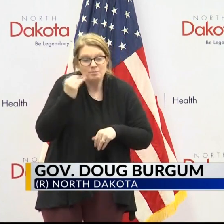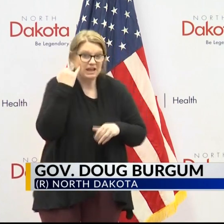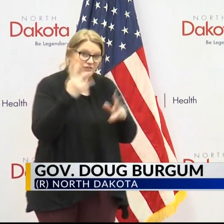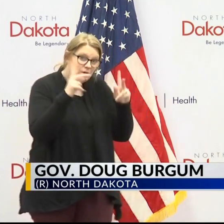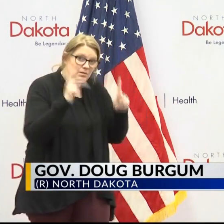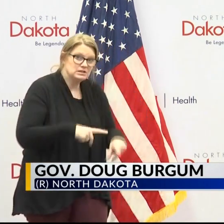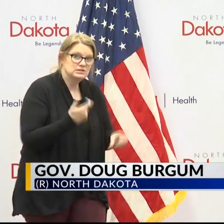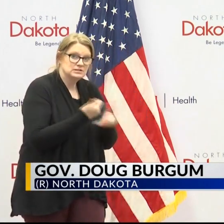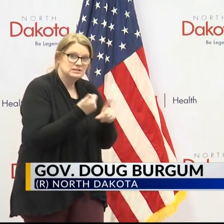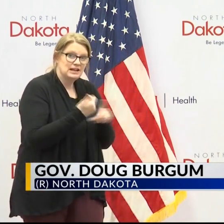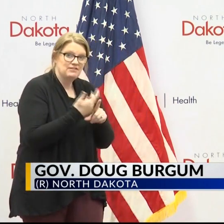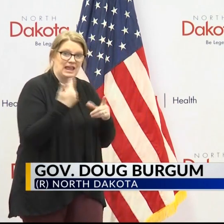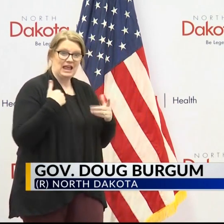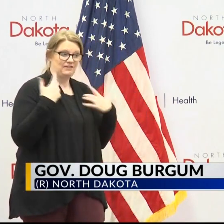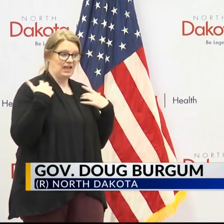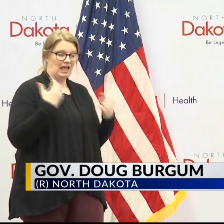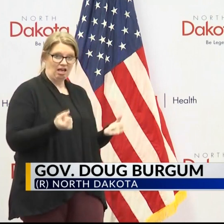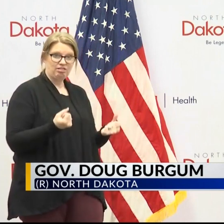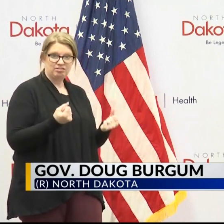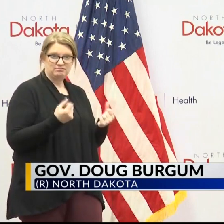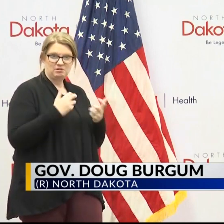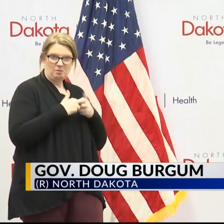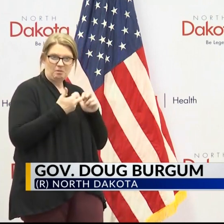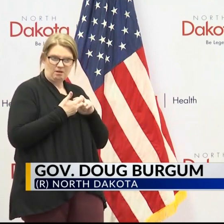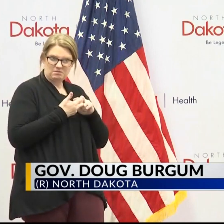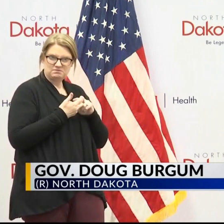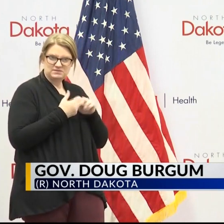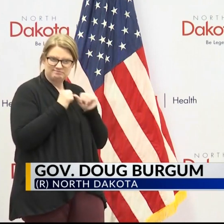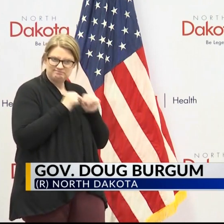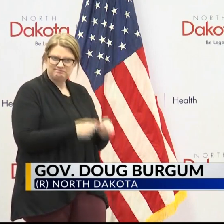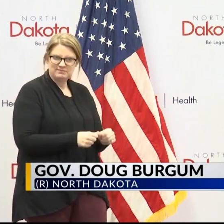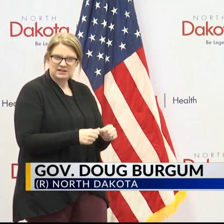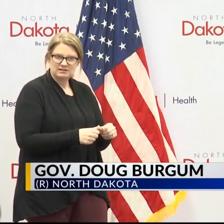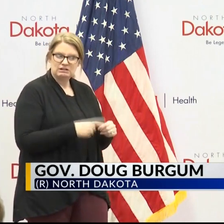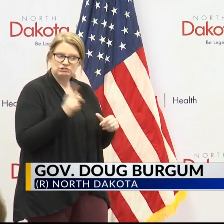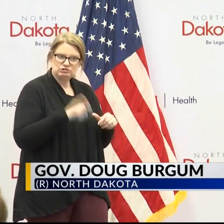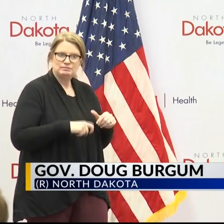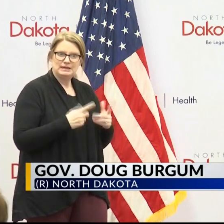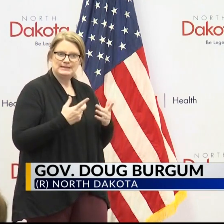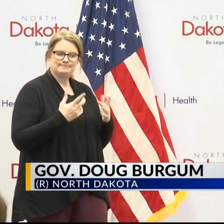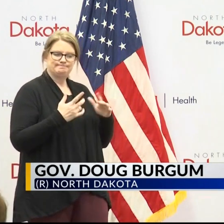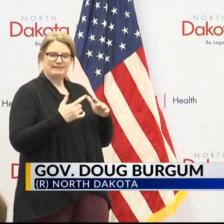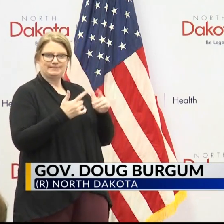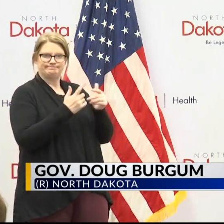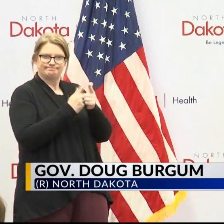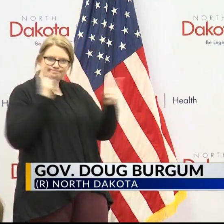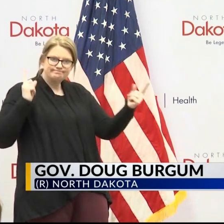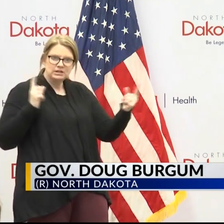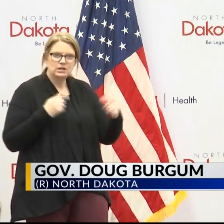SHOULD MAKE SURE THAT YOU ARE ISOLATING IF YOU'RE IN CONTACT WITH SOMEONE WHO IS PRESUMED POSITIVE OR CONFIRMED POSITIVE. IF YOU ARE AN OLDER PERSON OR